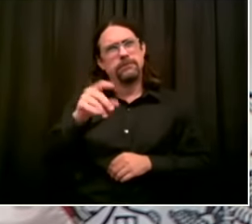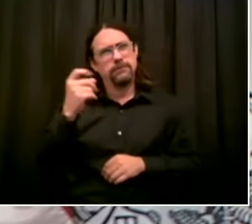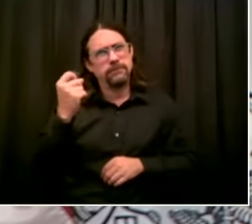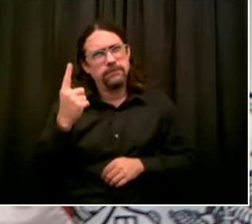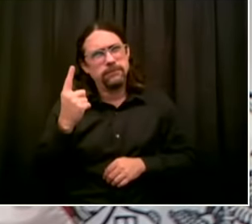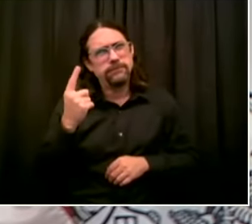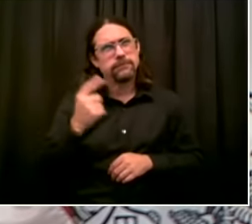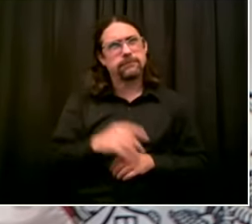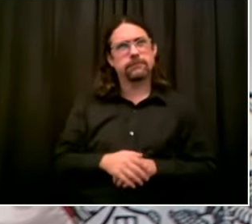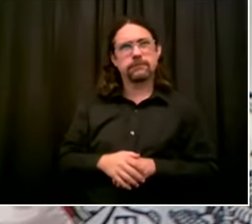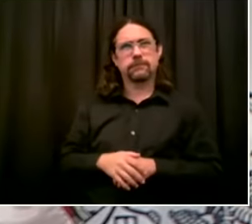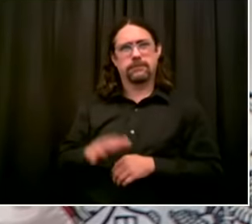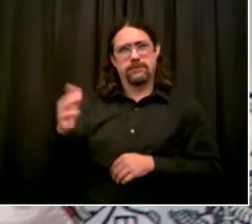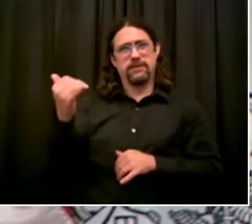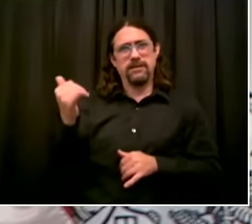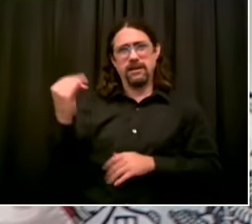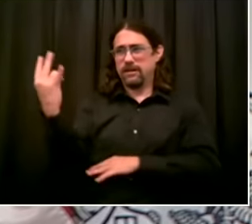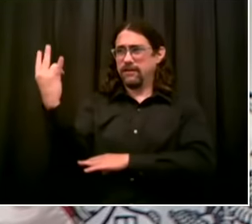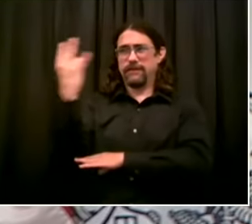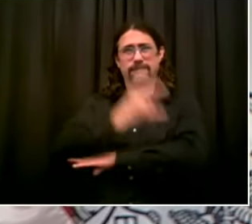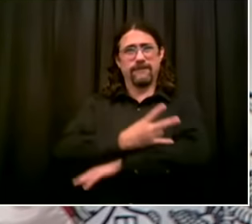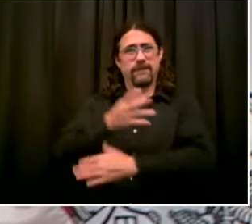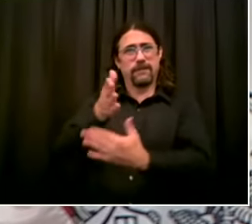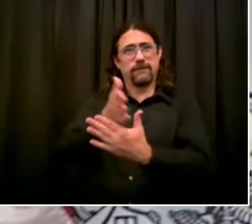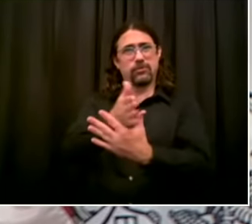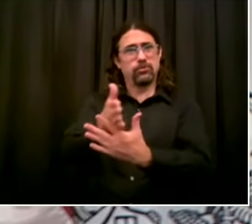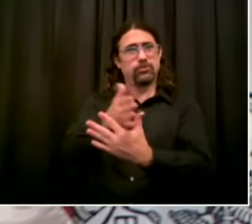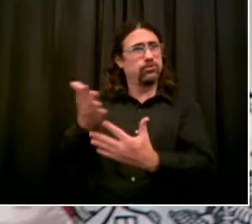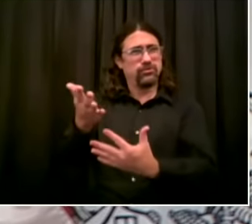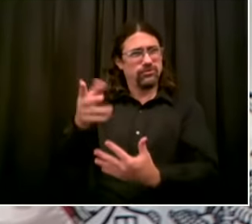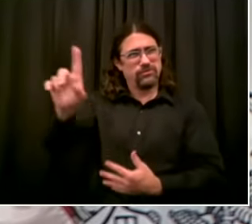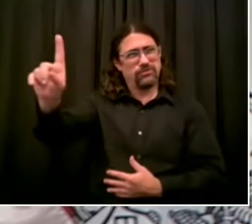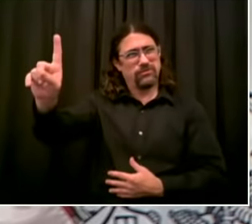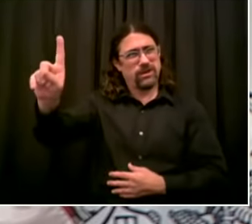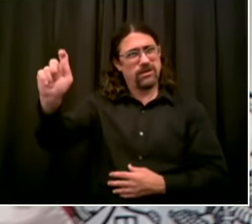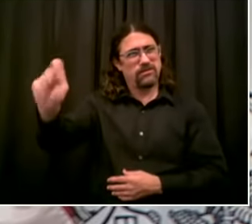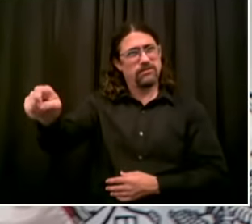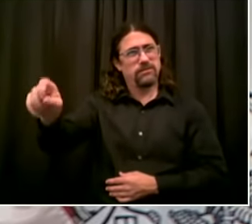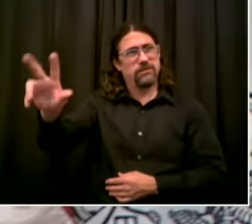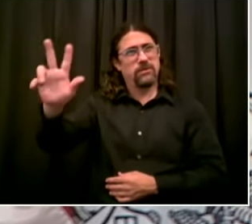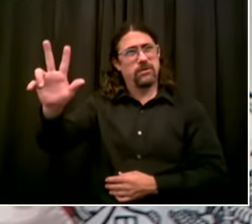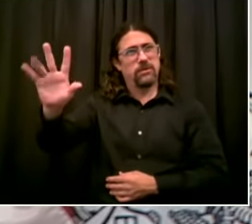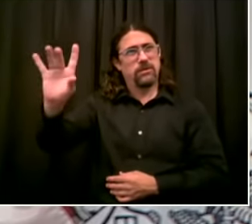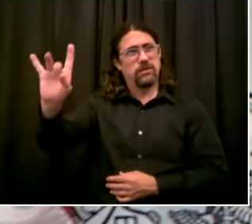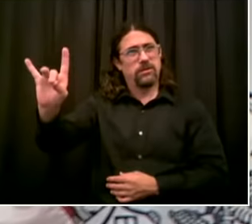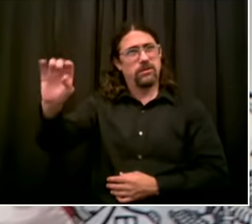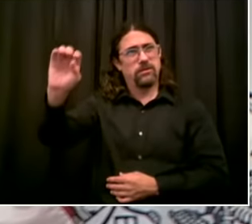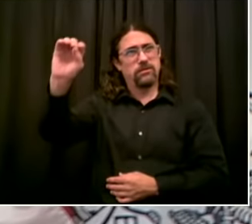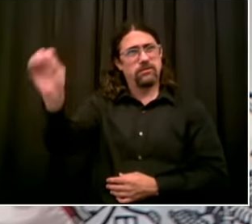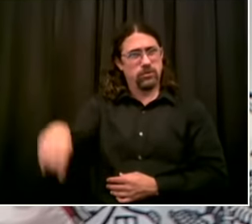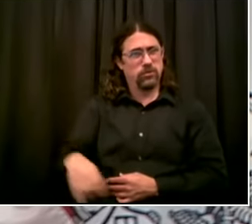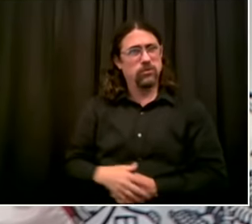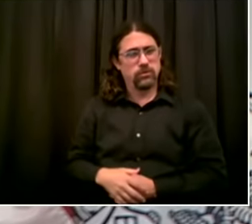ANTICIPATE A SITUATION WITH THAT SEPARATION OF NUMBERS. BOTTOM LINE, INDOOR DINING GOES FORWARD